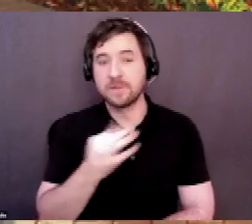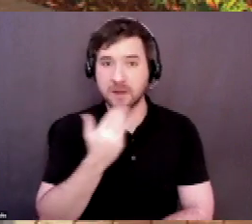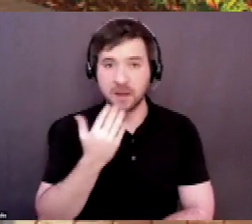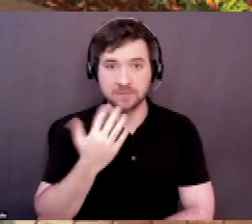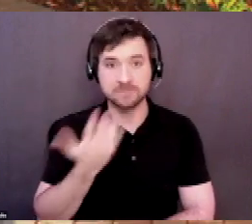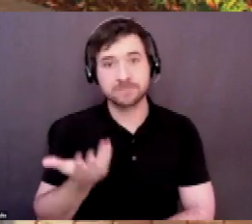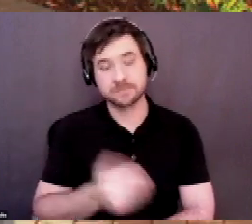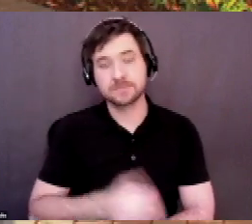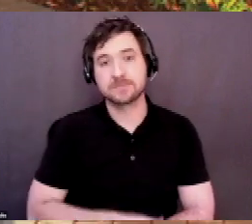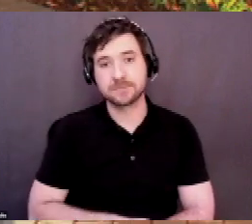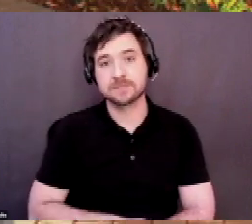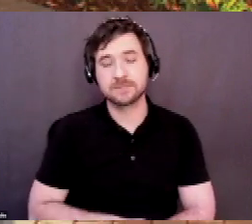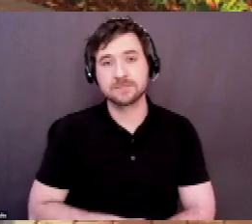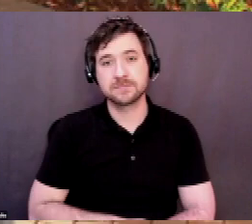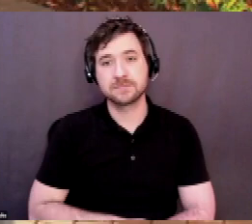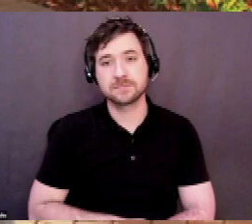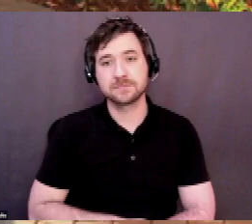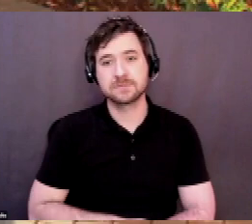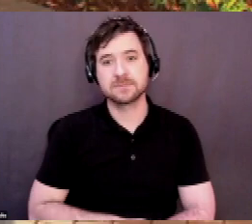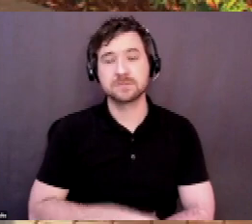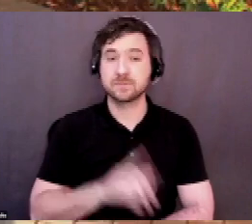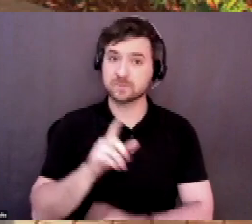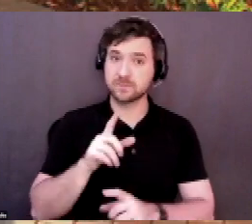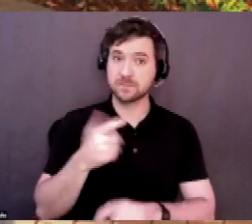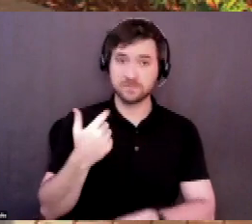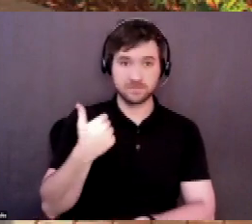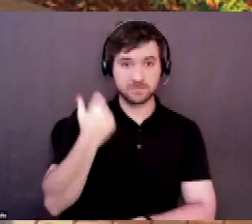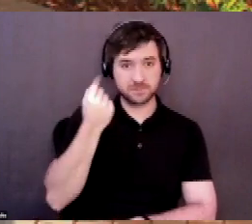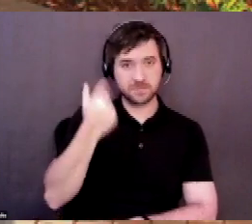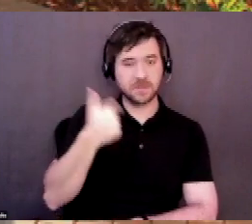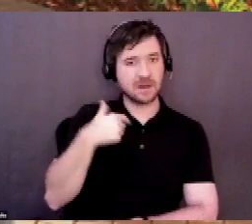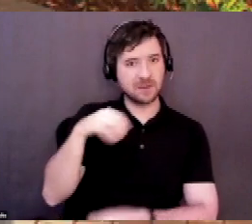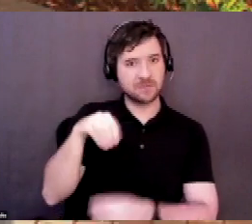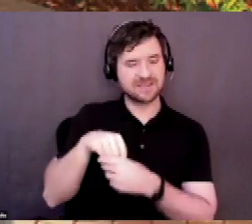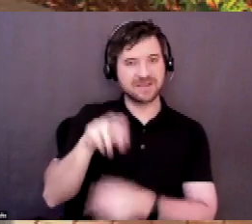When I was in the NICU with my daughter,